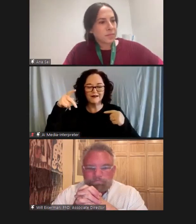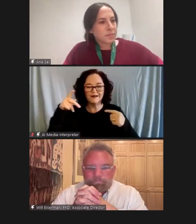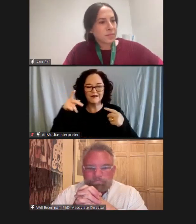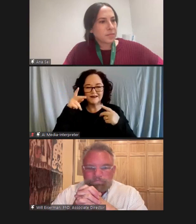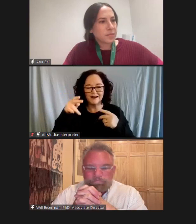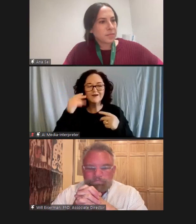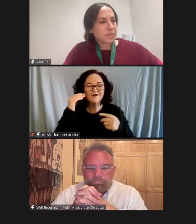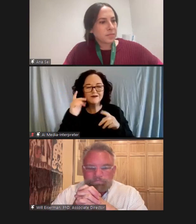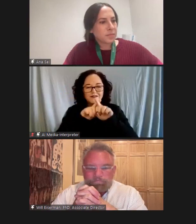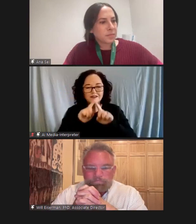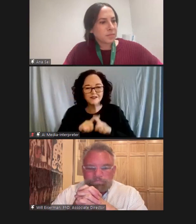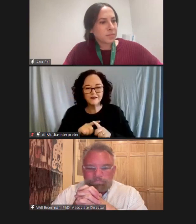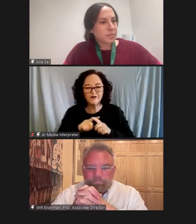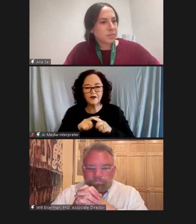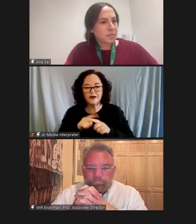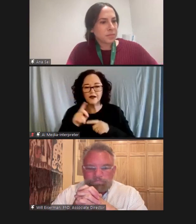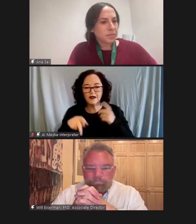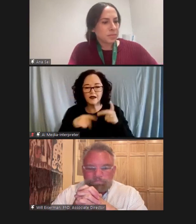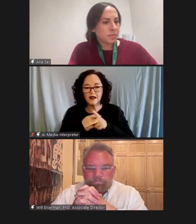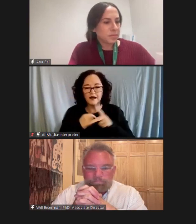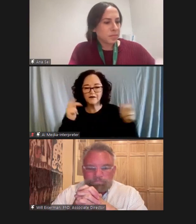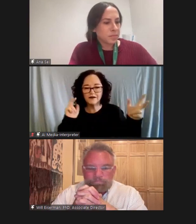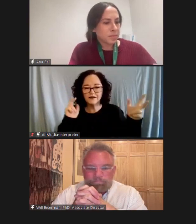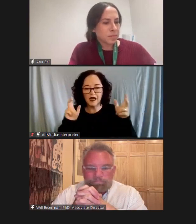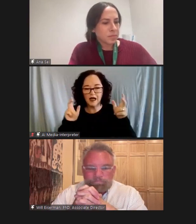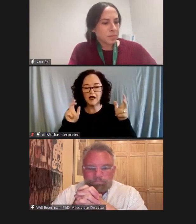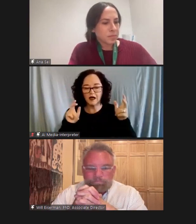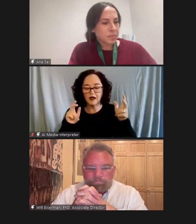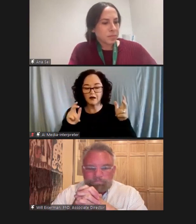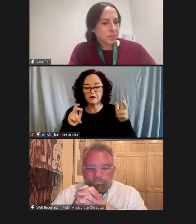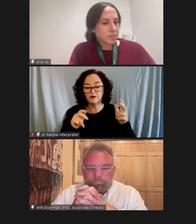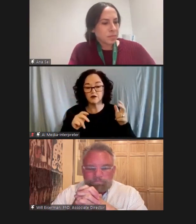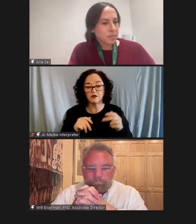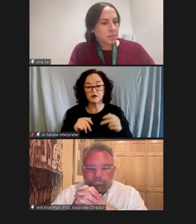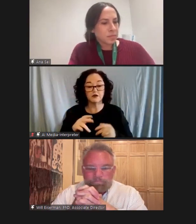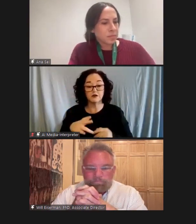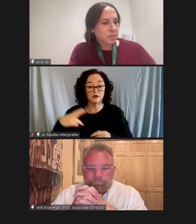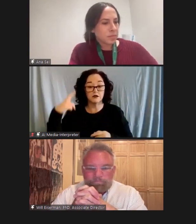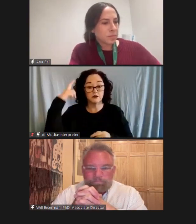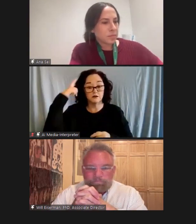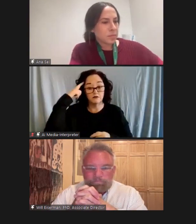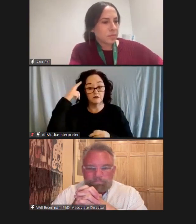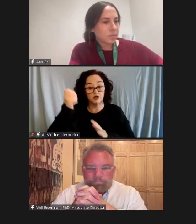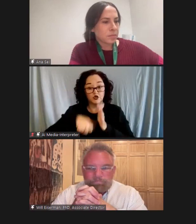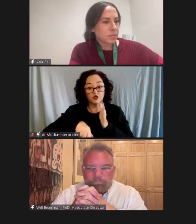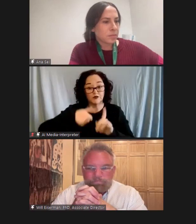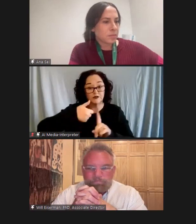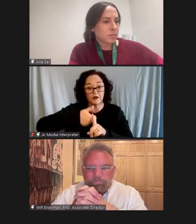coming through so just the clear implant